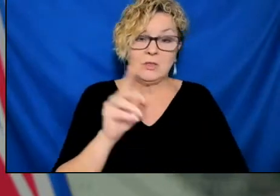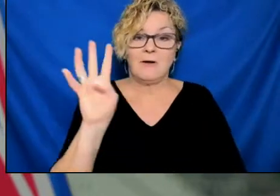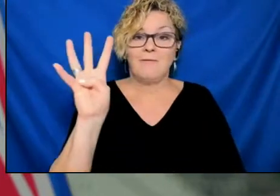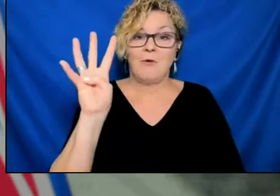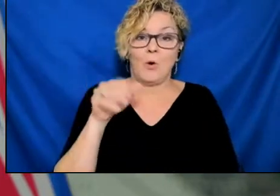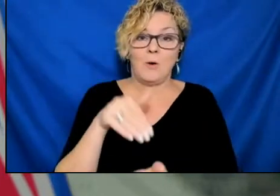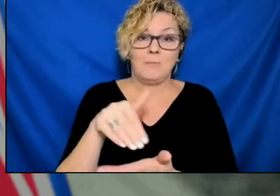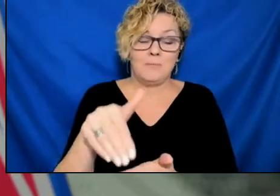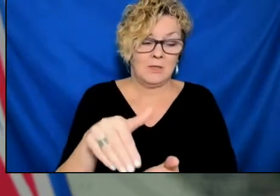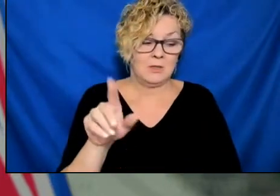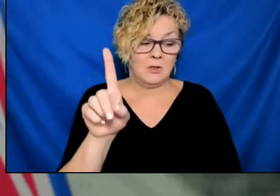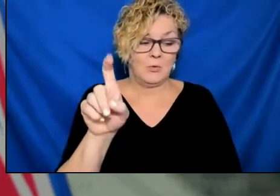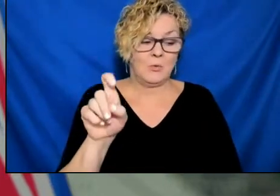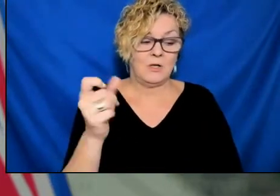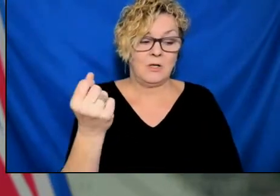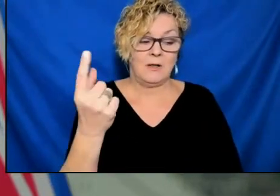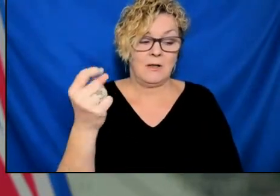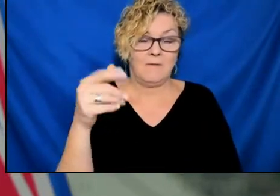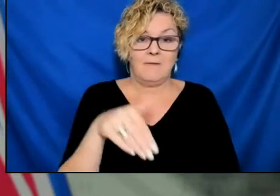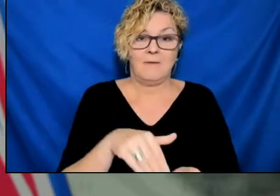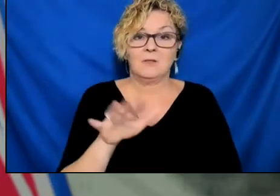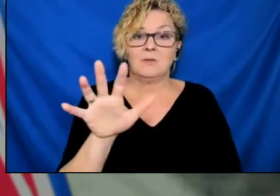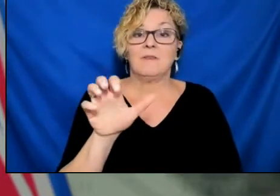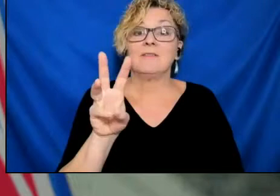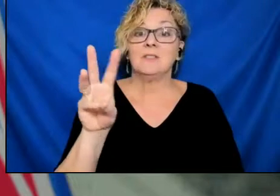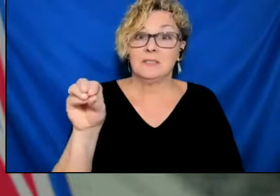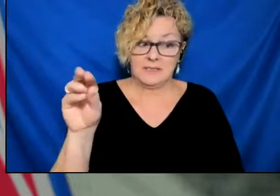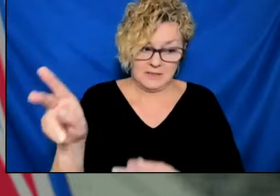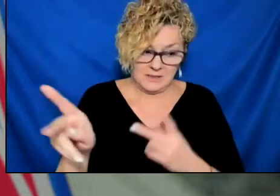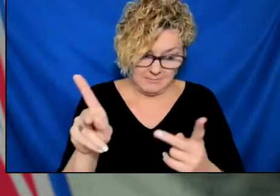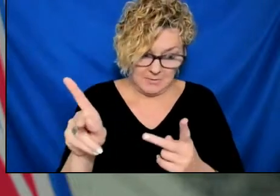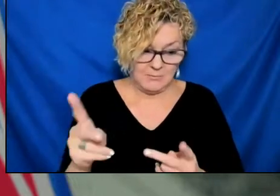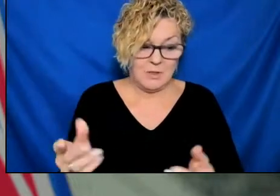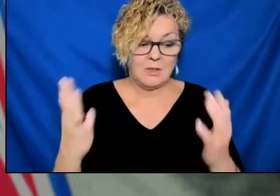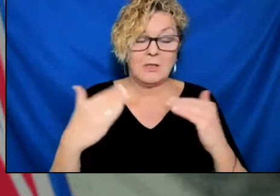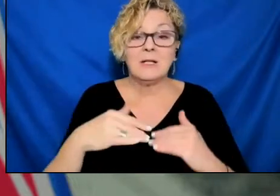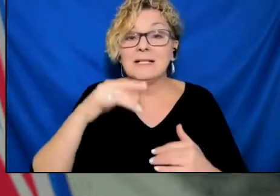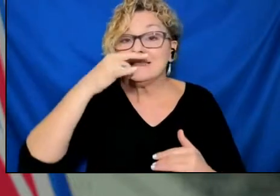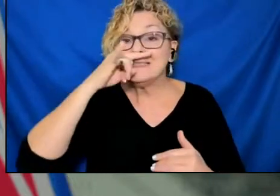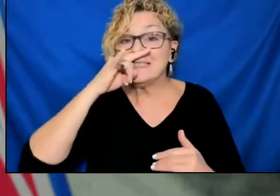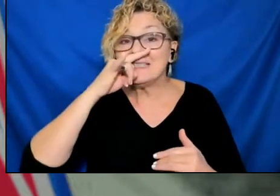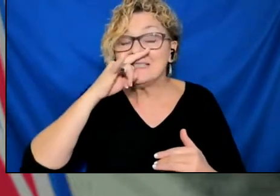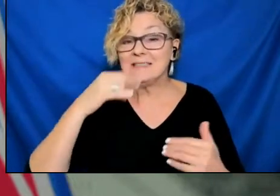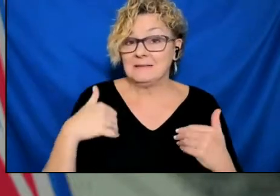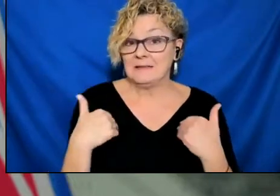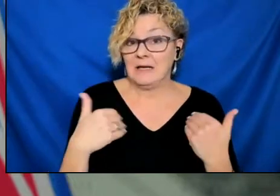vaccinated with two doses. More than 125,000 children, 5 to